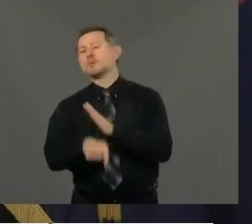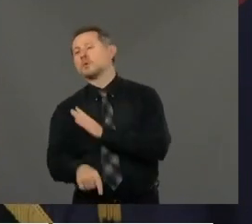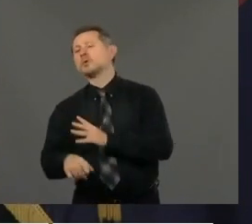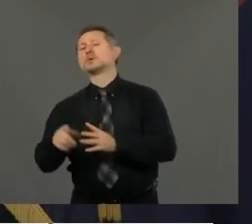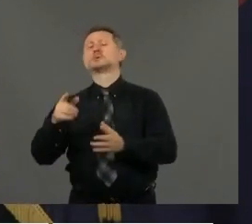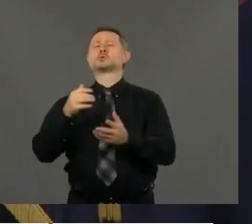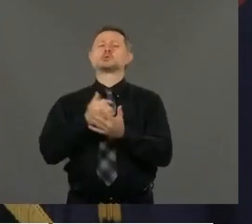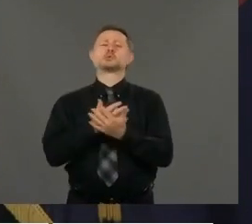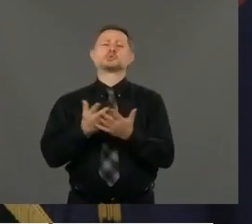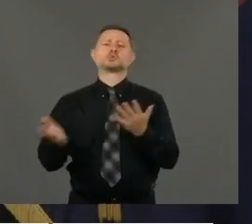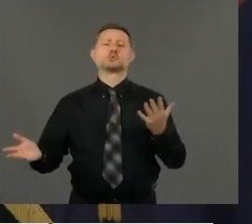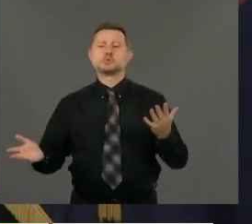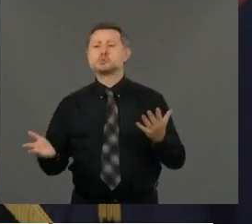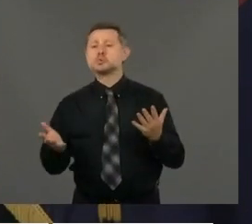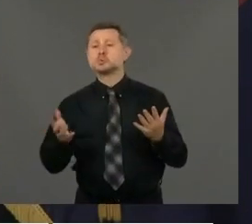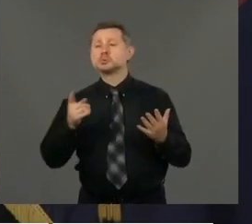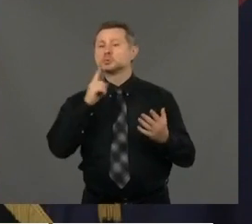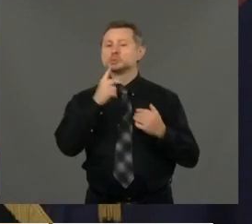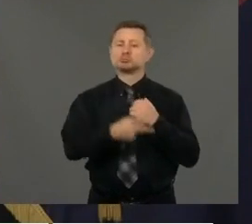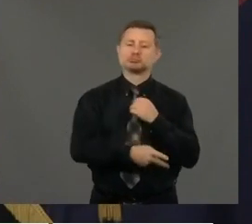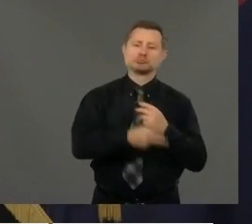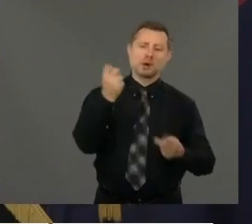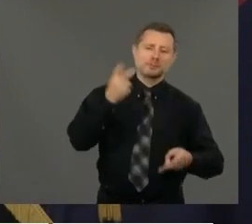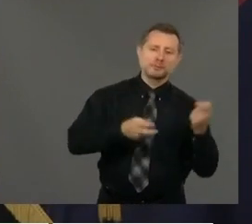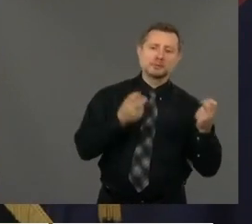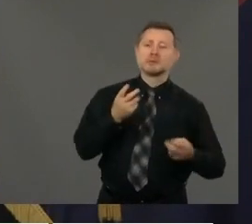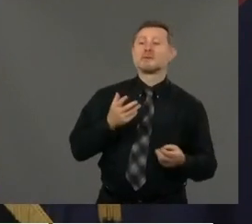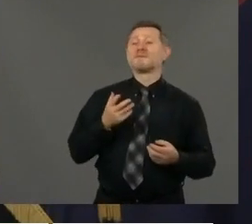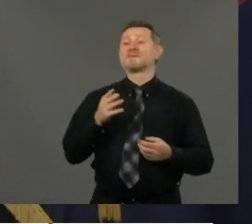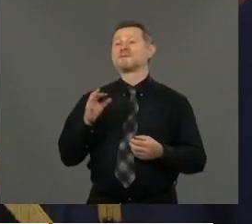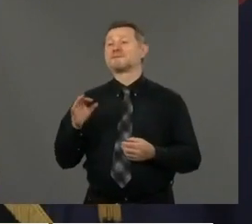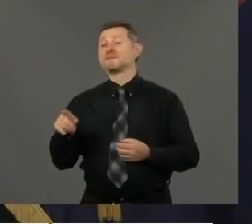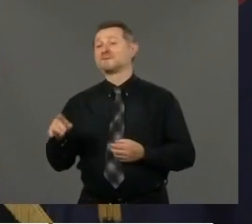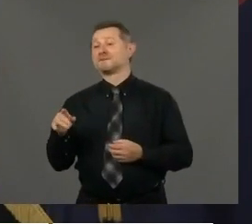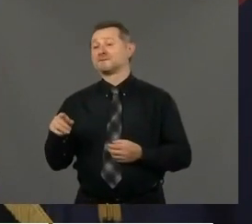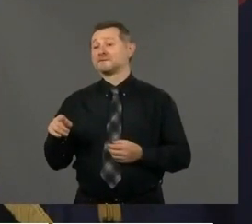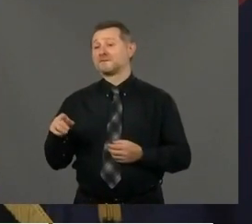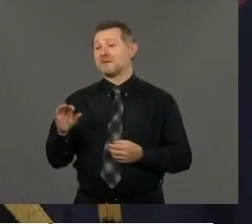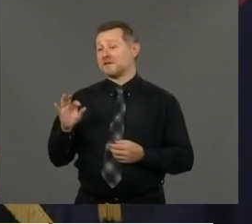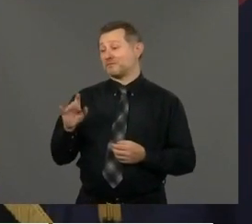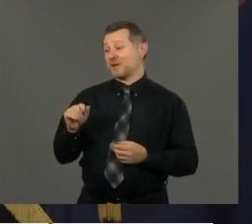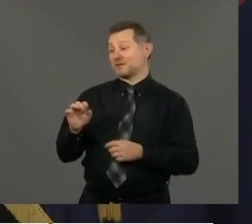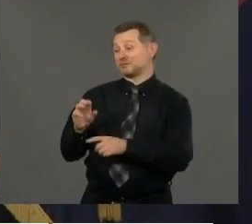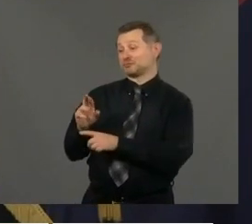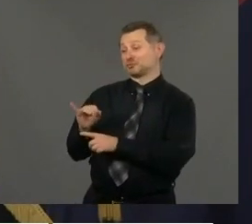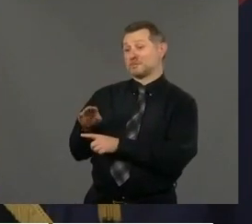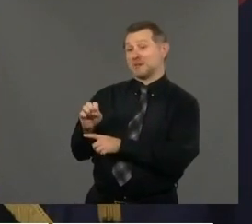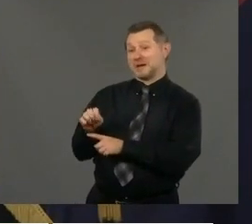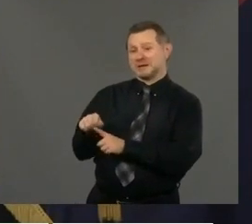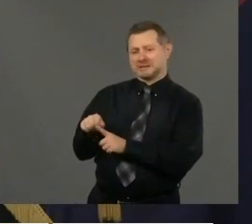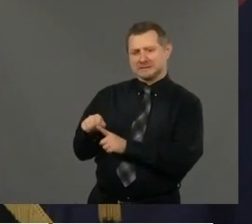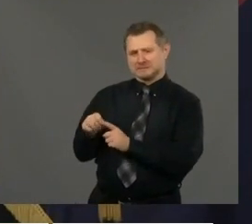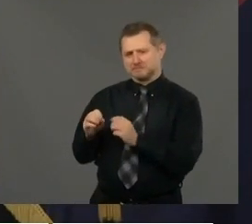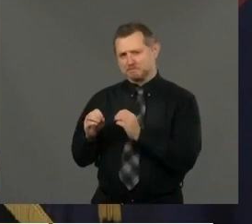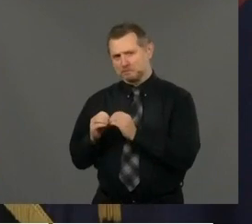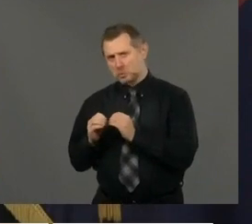I DON'T THINK YOU HAVE A VIOLENT CRIME WHICH IS MURDER, ETC.